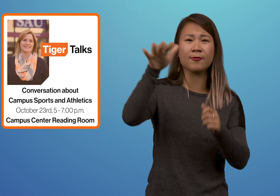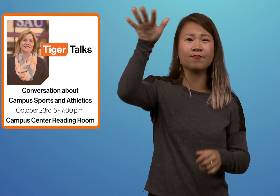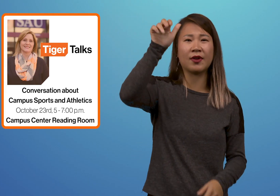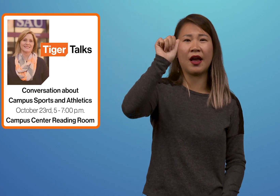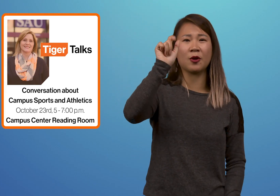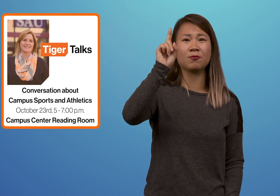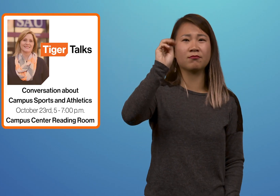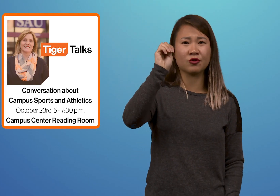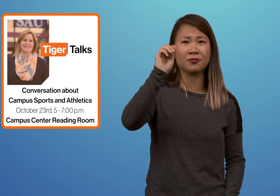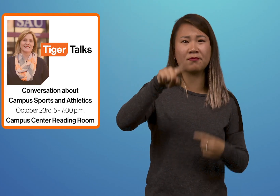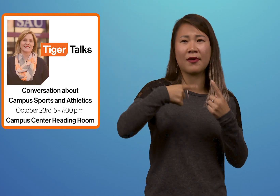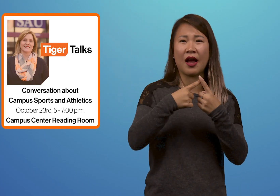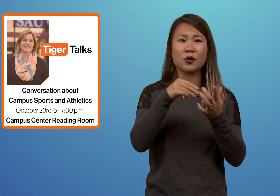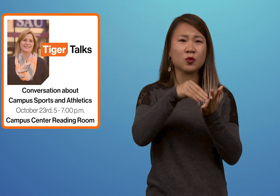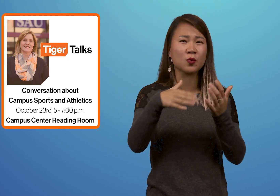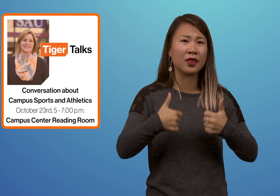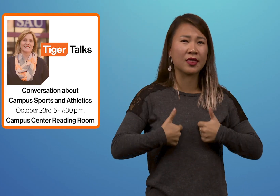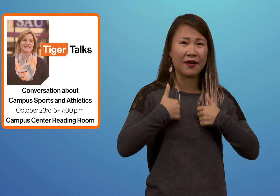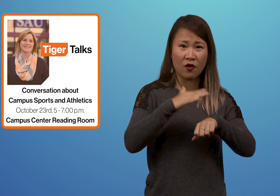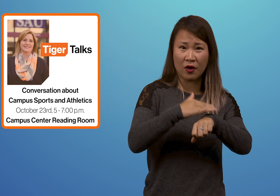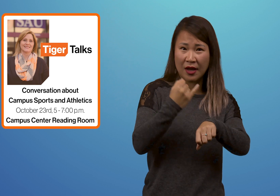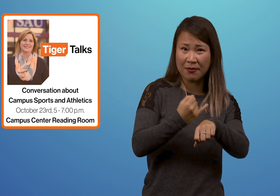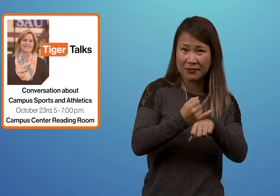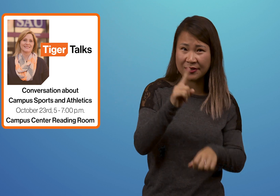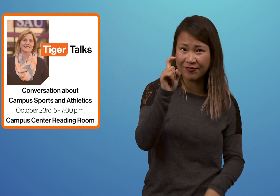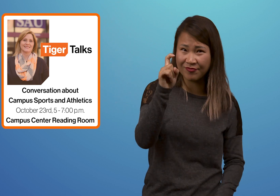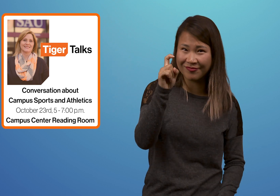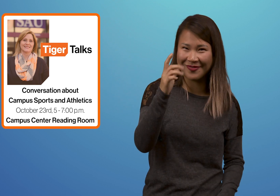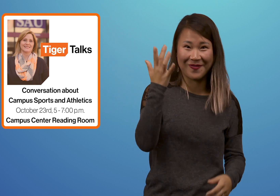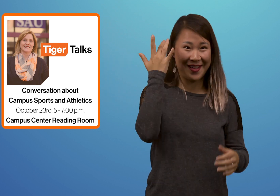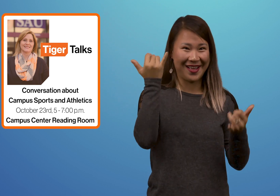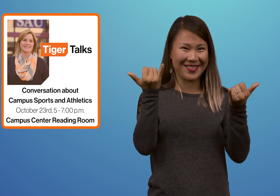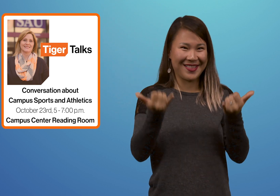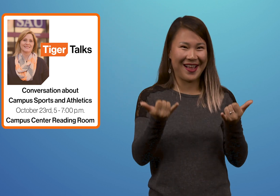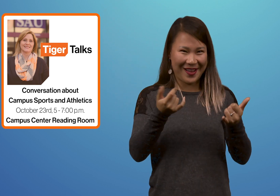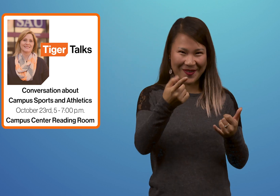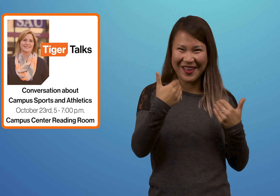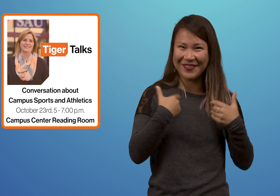Eunyoung: Have you wanted a chance to talk to a high-level administrator about student life on campus?